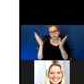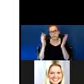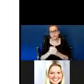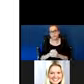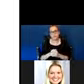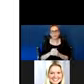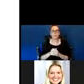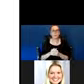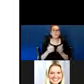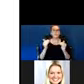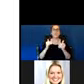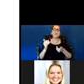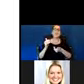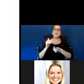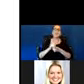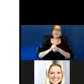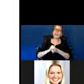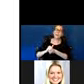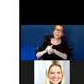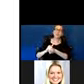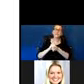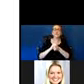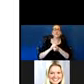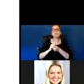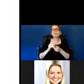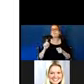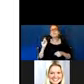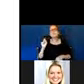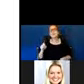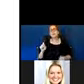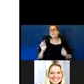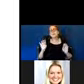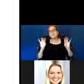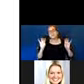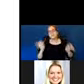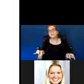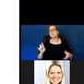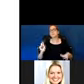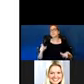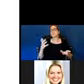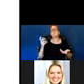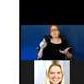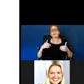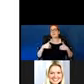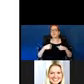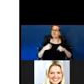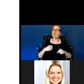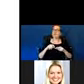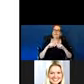We can't do this alone. We need to have a strong team. So breaking down those silos and barriers